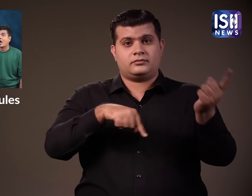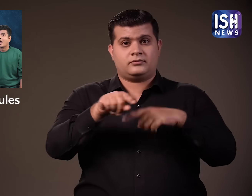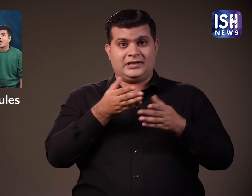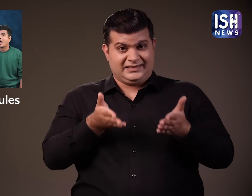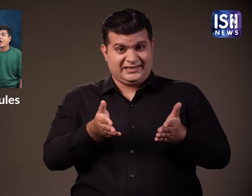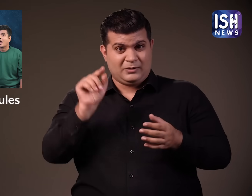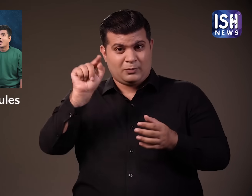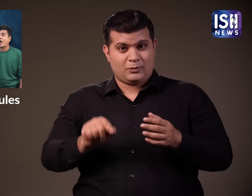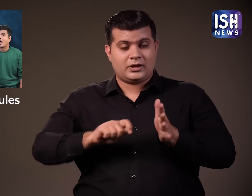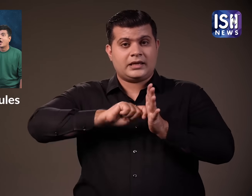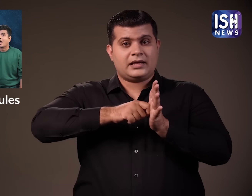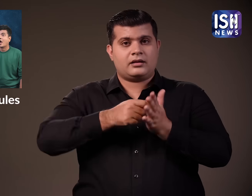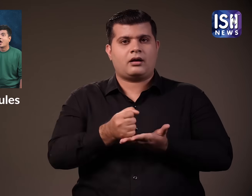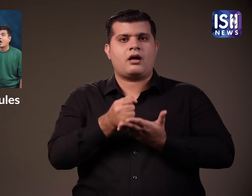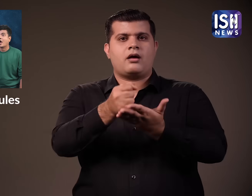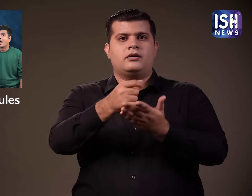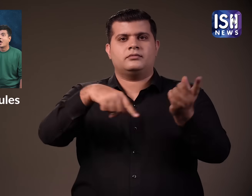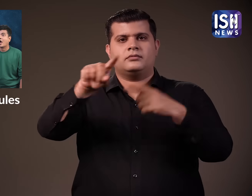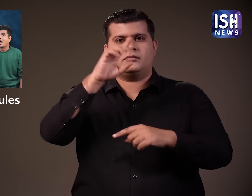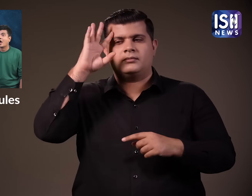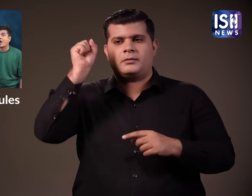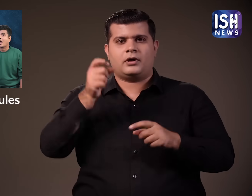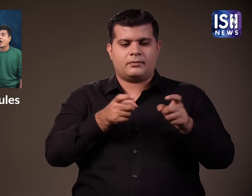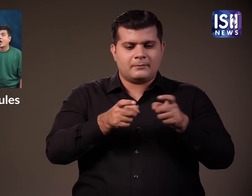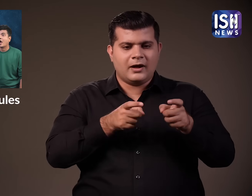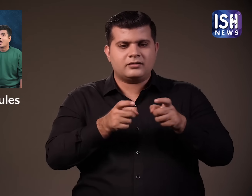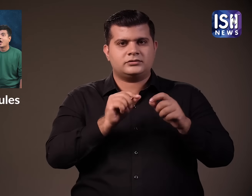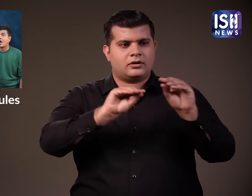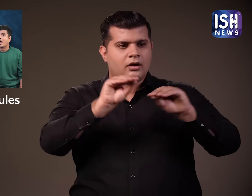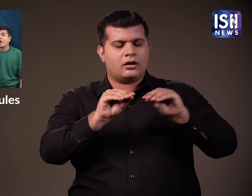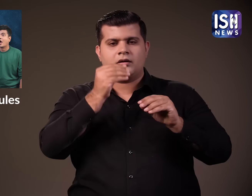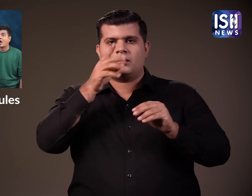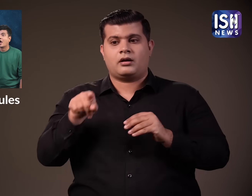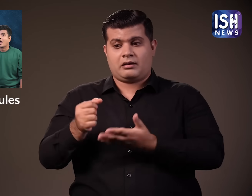Now remember these key points to manage your investments and